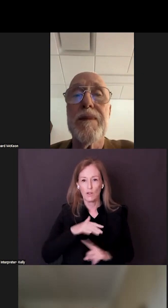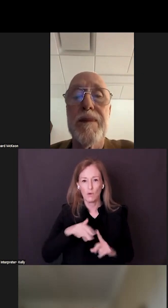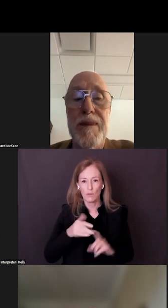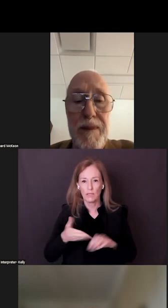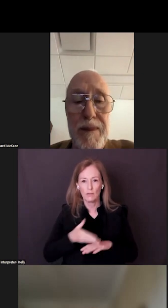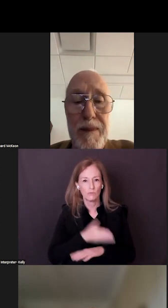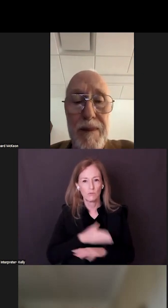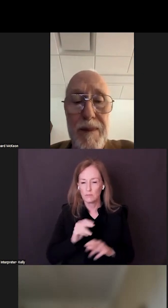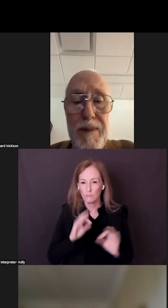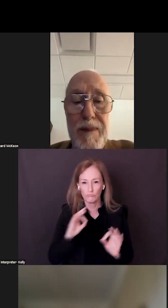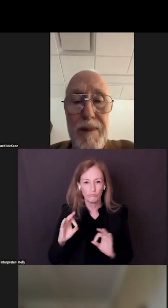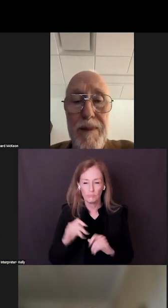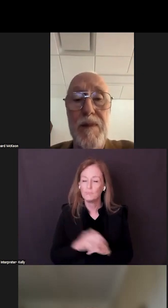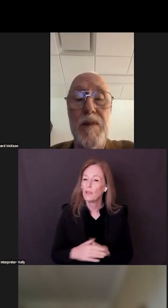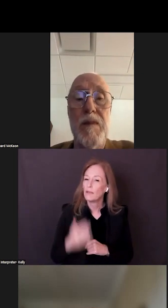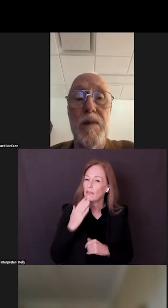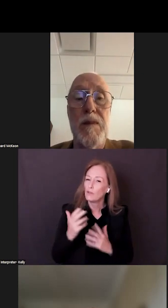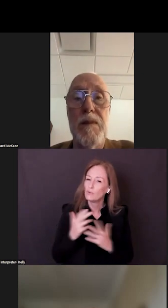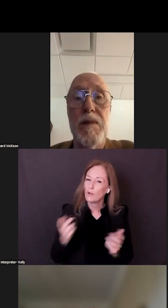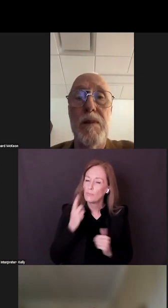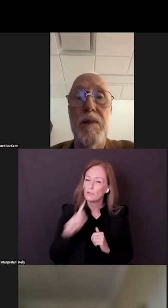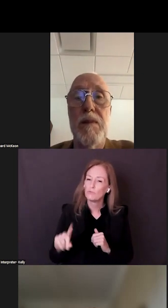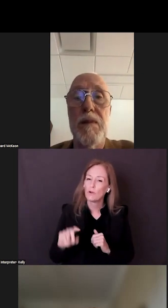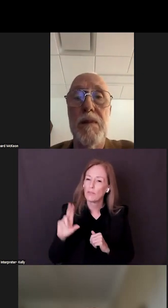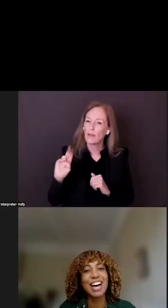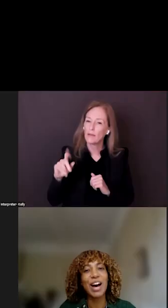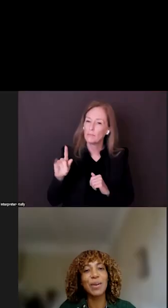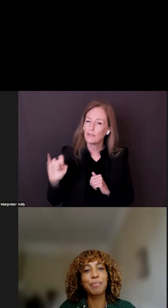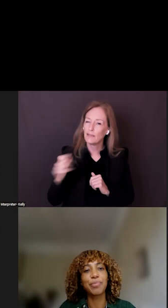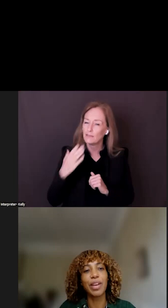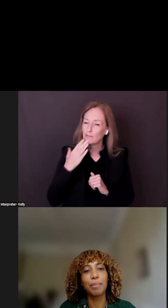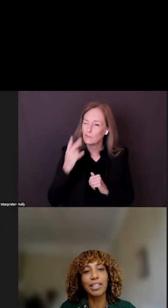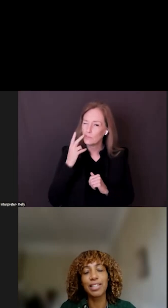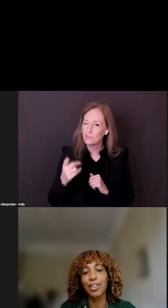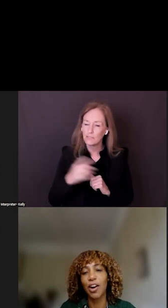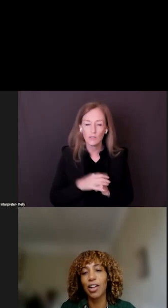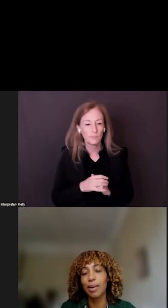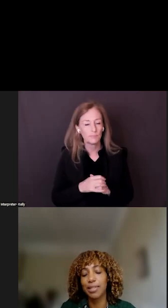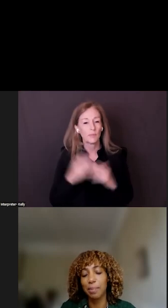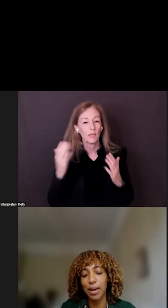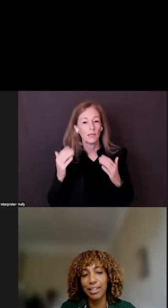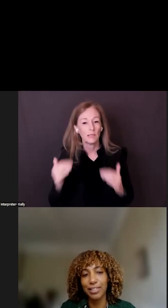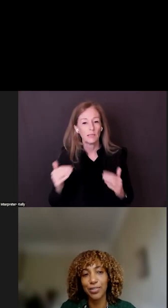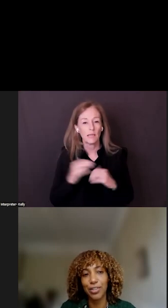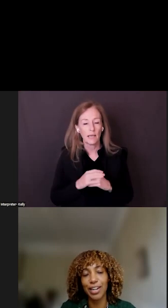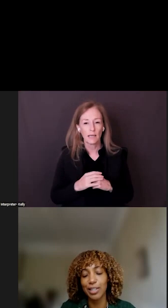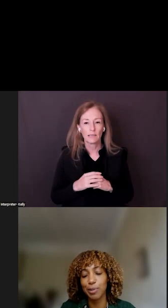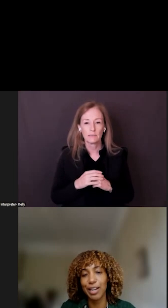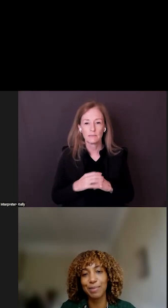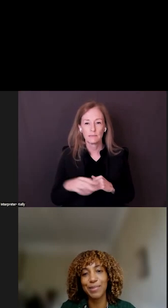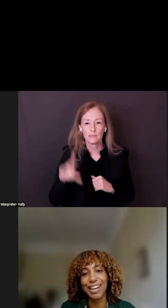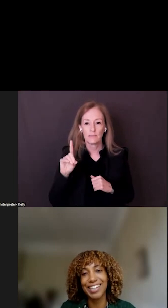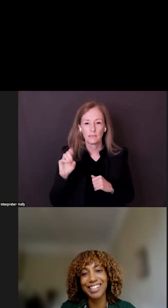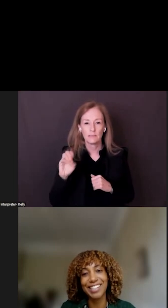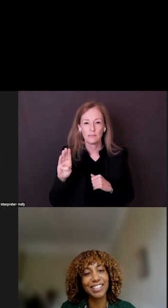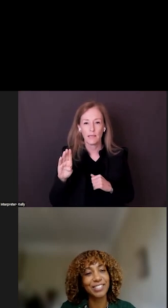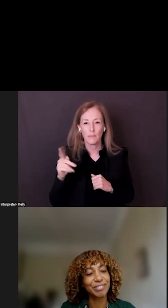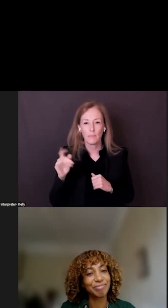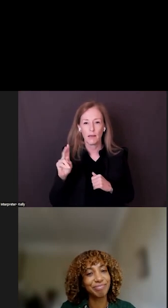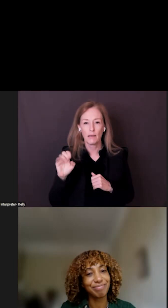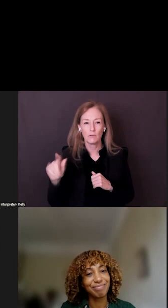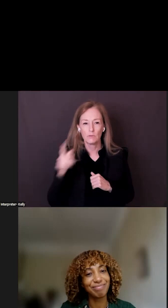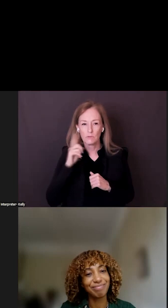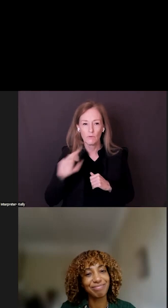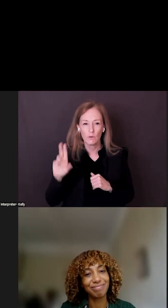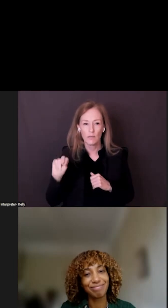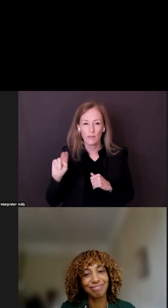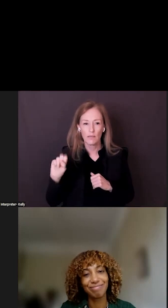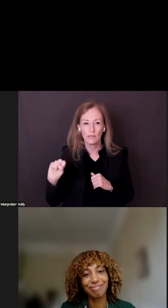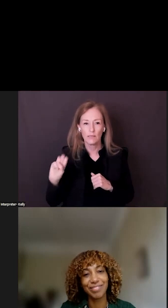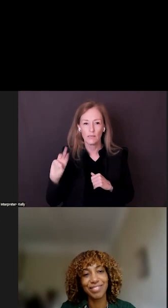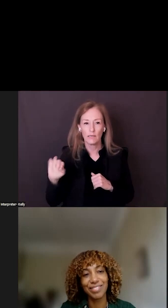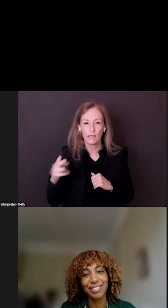FOR THE UPDATE. I AM GOING TO CALL UP DEB PINALS FOR THE NASMHPD UPDATE. >> HELLO.